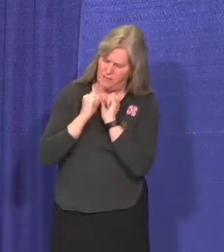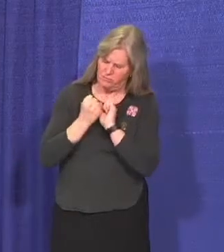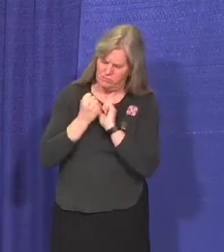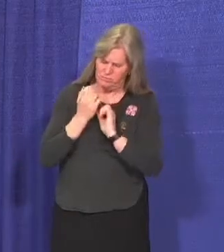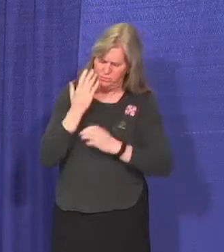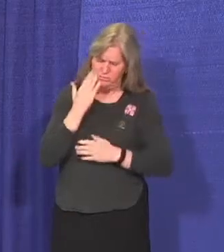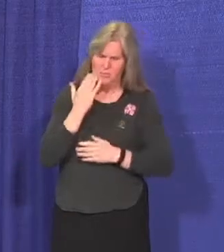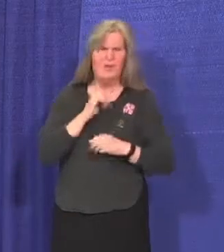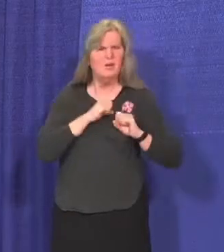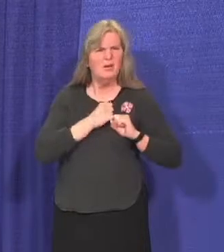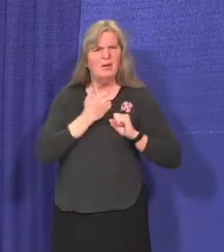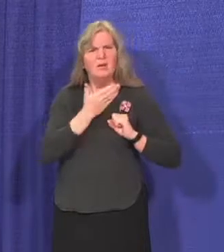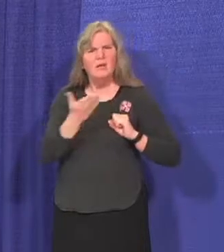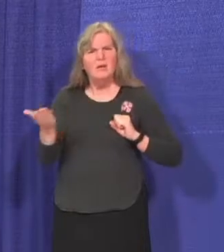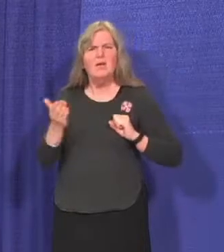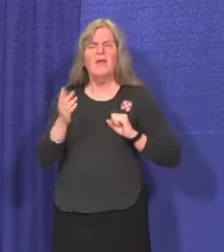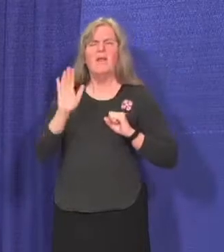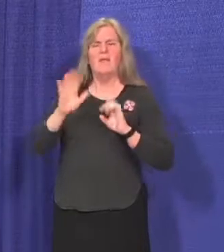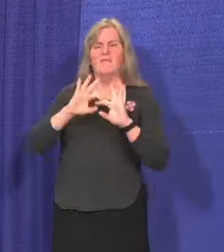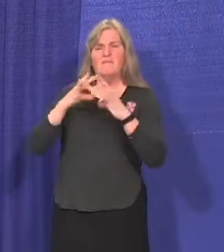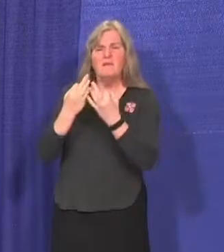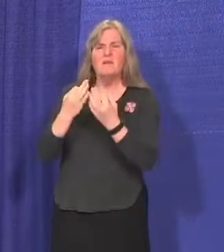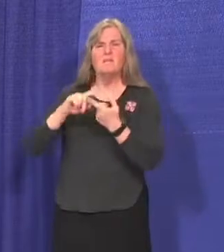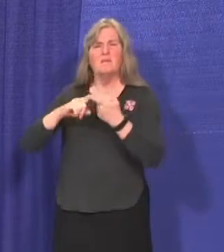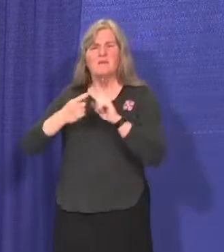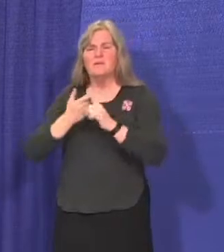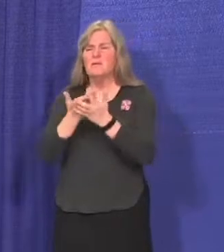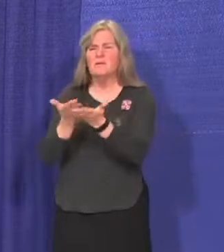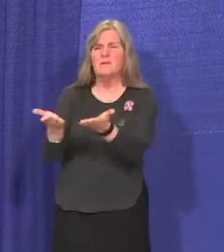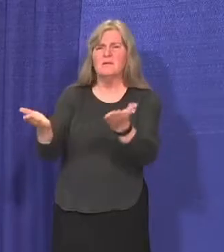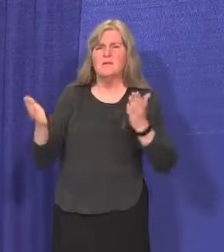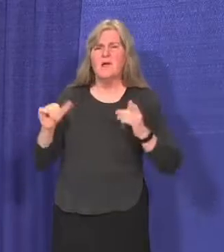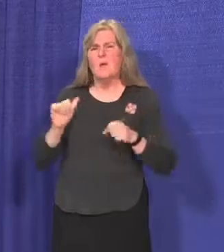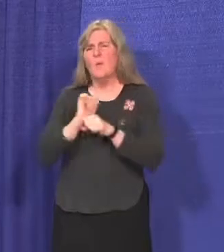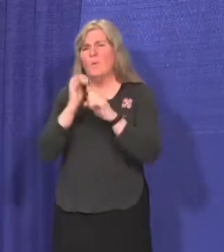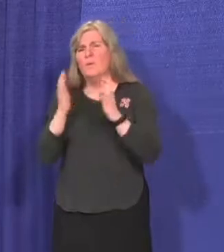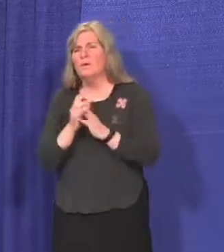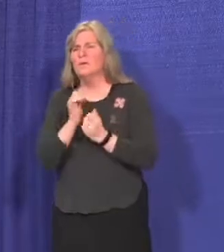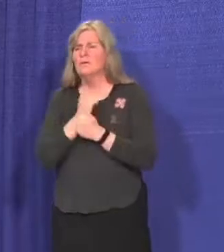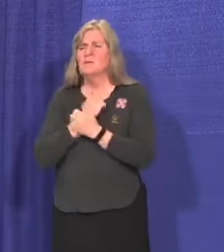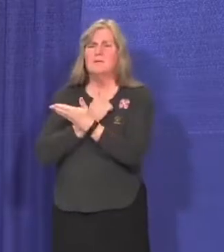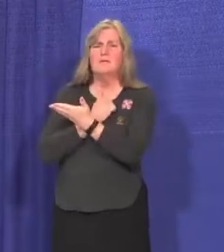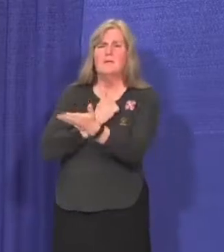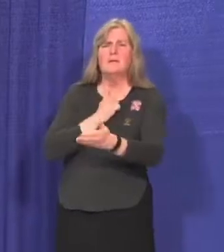This is a tragic event. Our condolences go out to the deceased man's family and